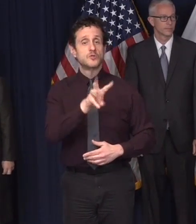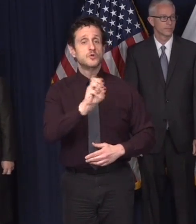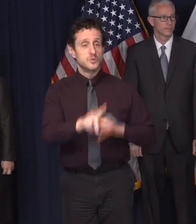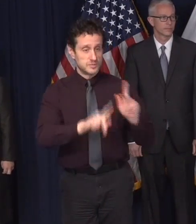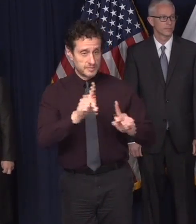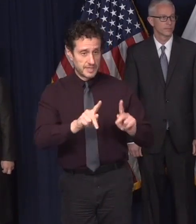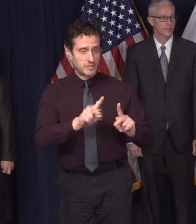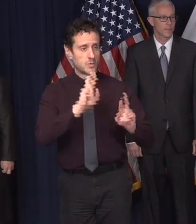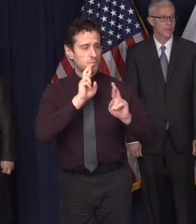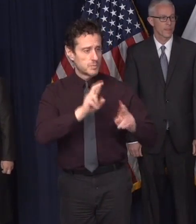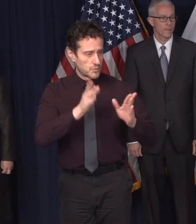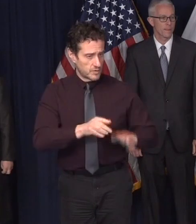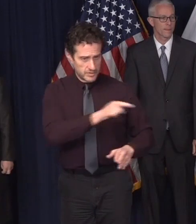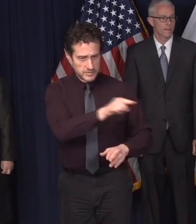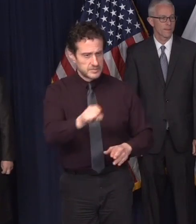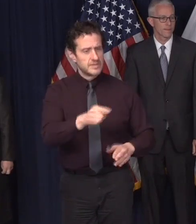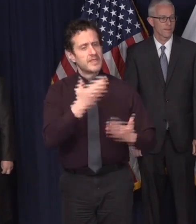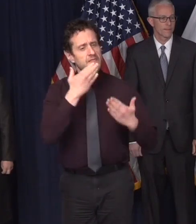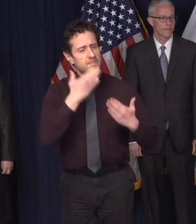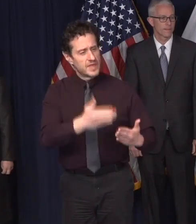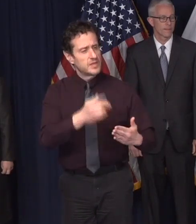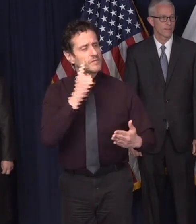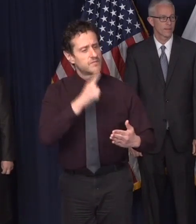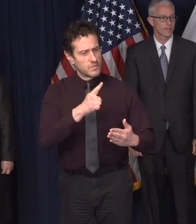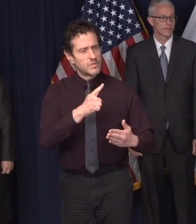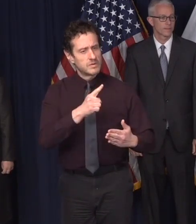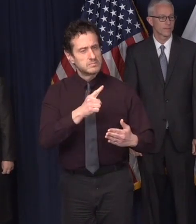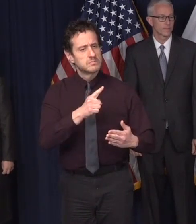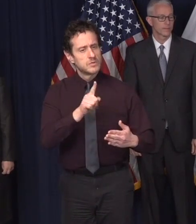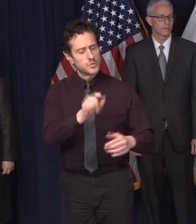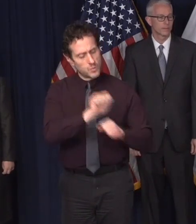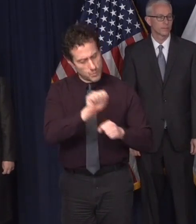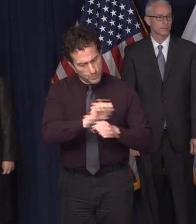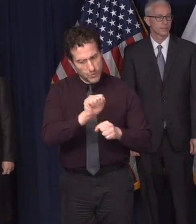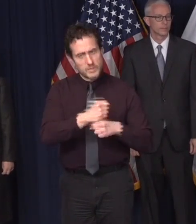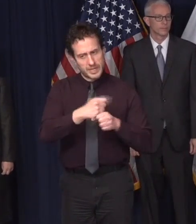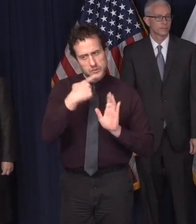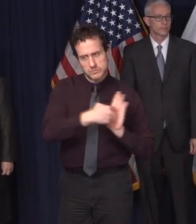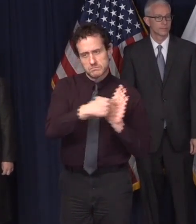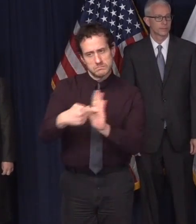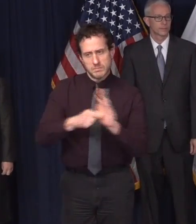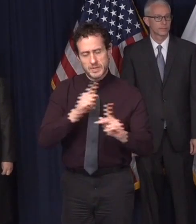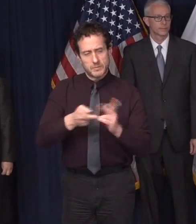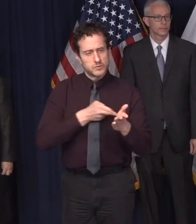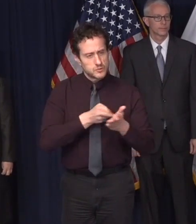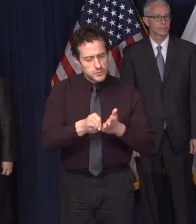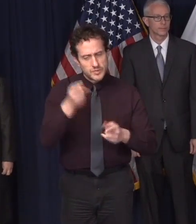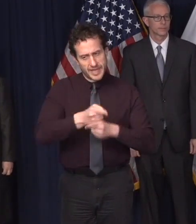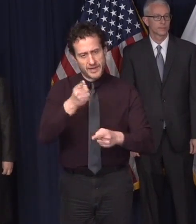INFORMATION ON WHAT IS HAPPENING HERE IN ILLINOIS.